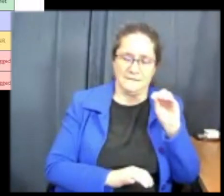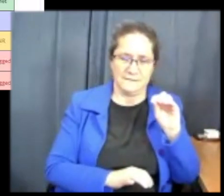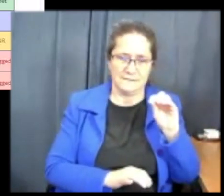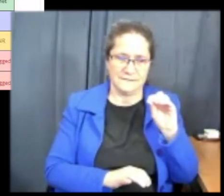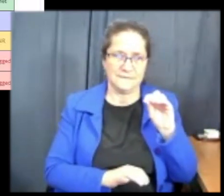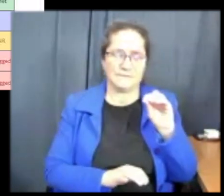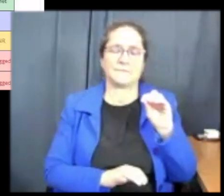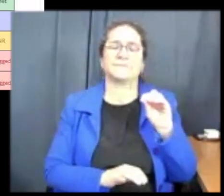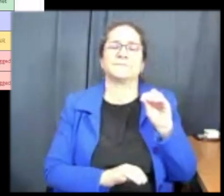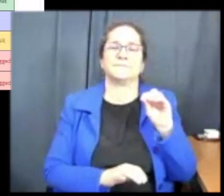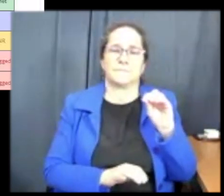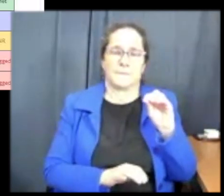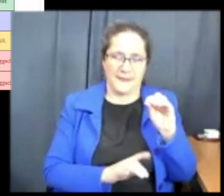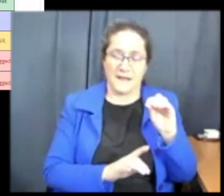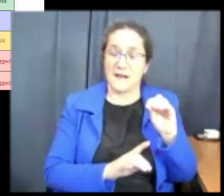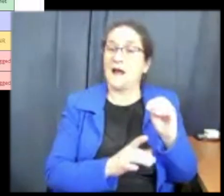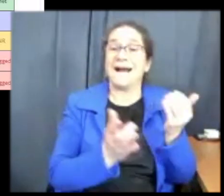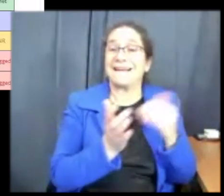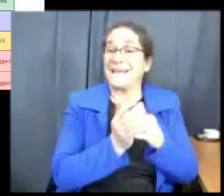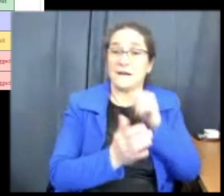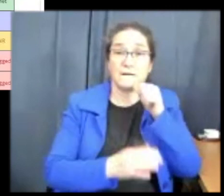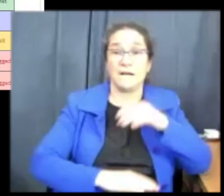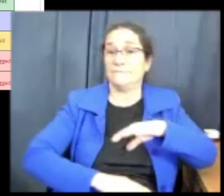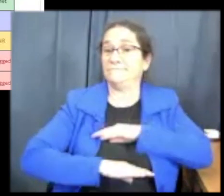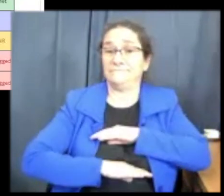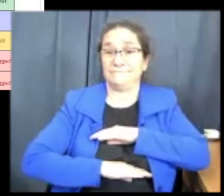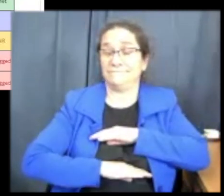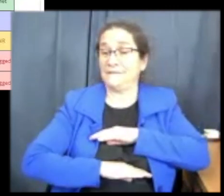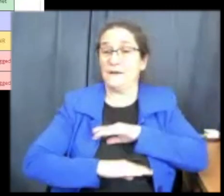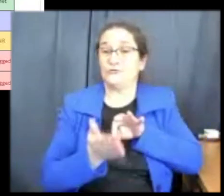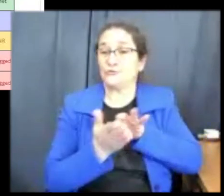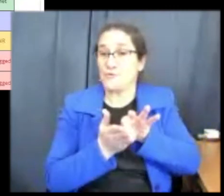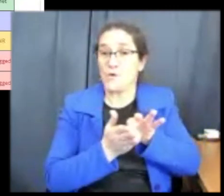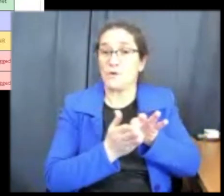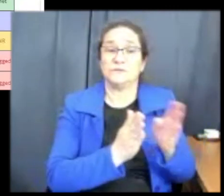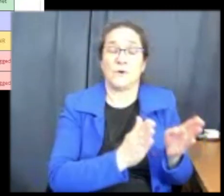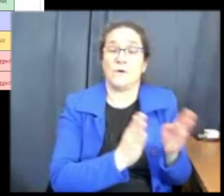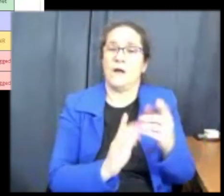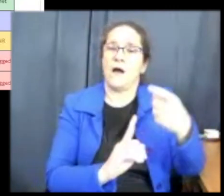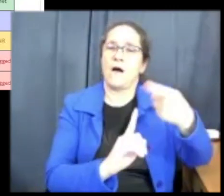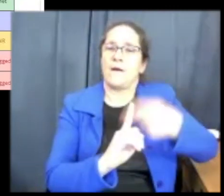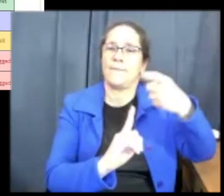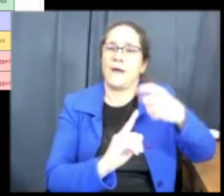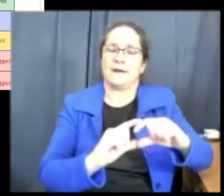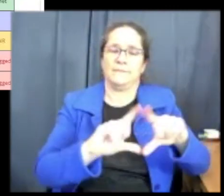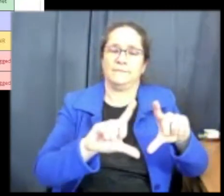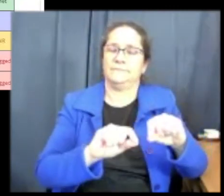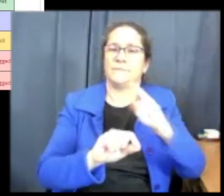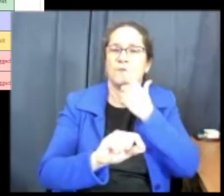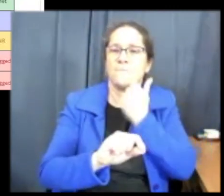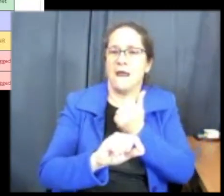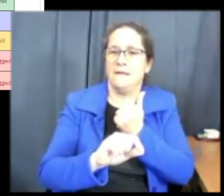and again I did not meet that target, so I was flagged. And then that'll automatically turn red.